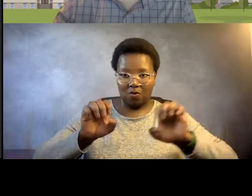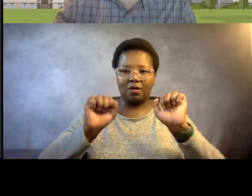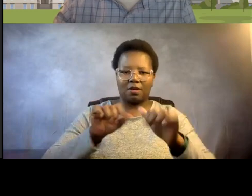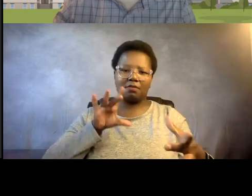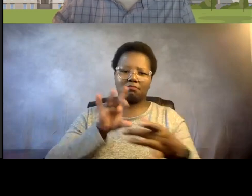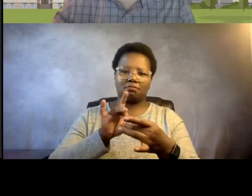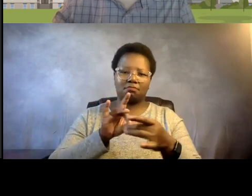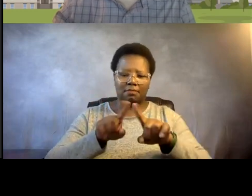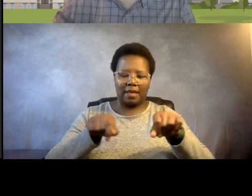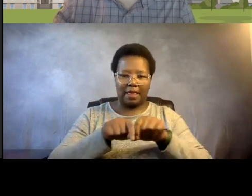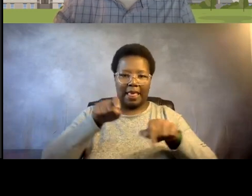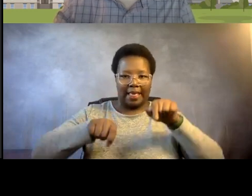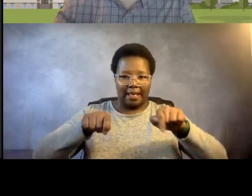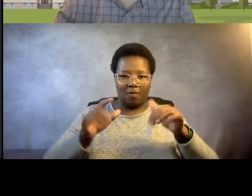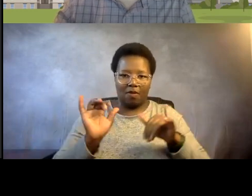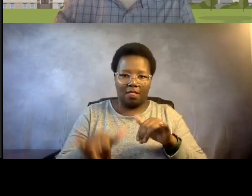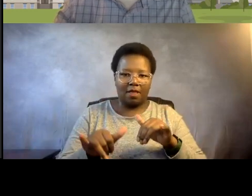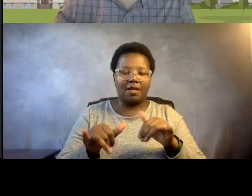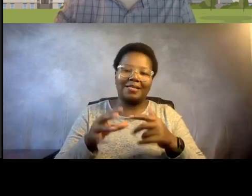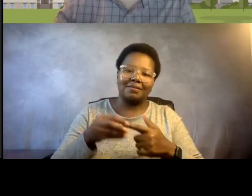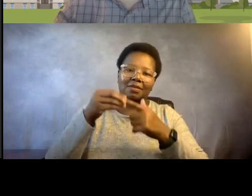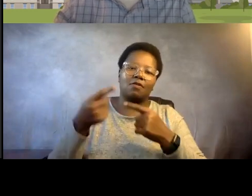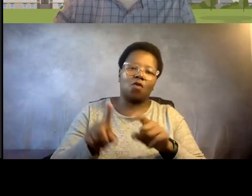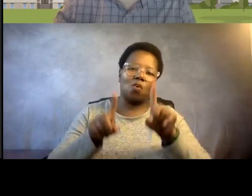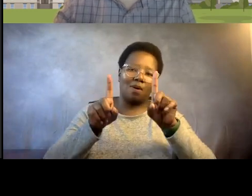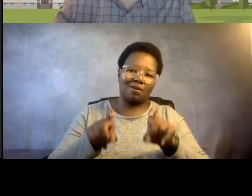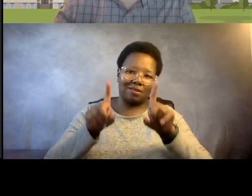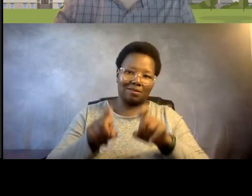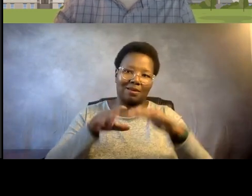especially for testing accessibility issues, so we'd refer you to that to get more detail.